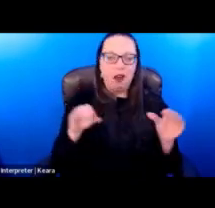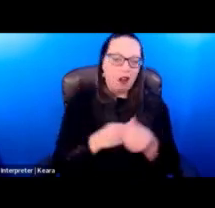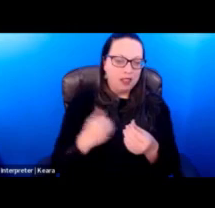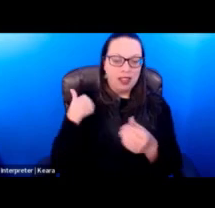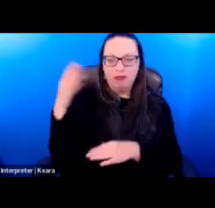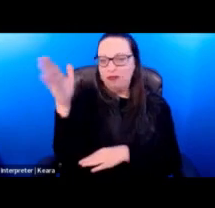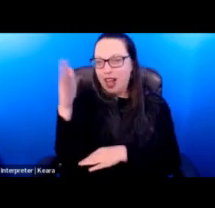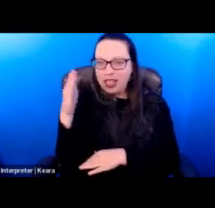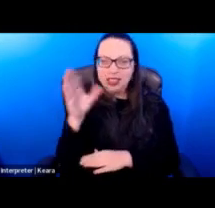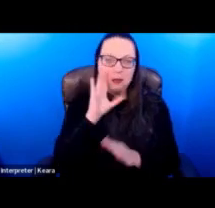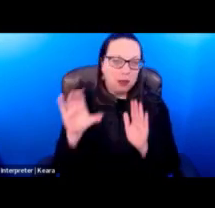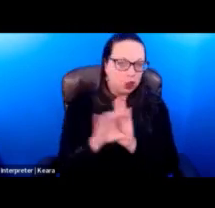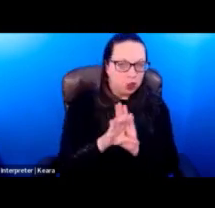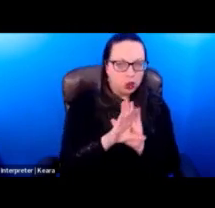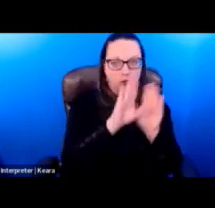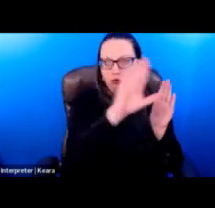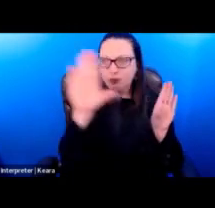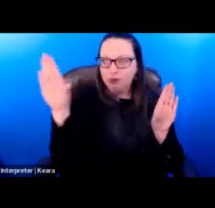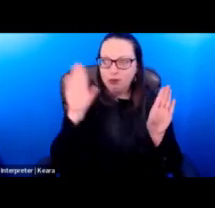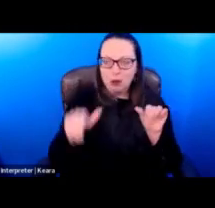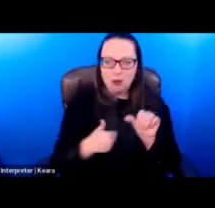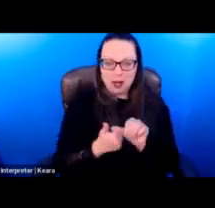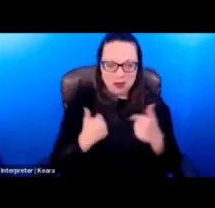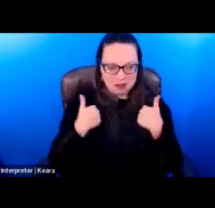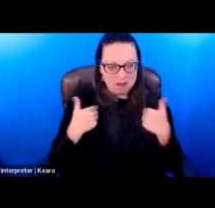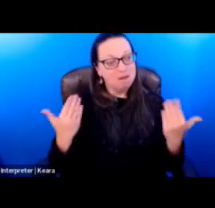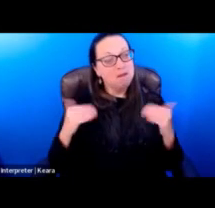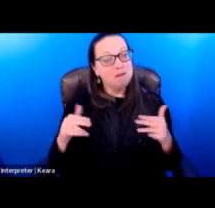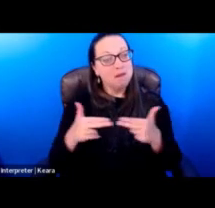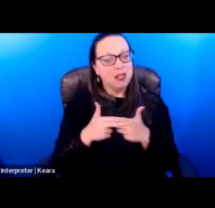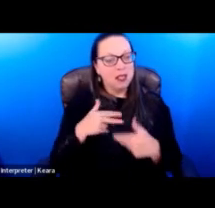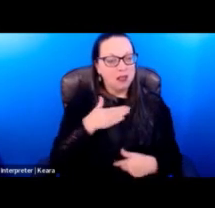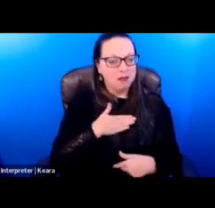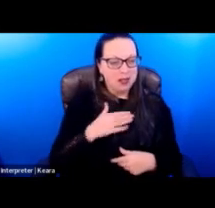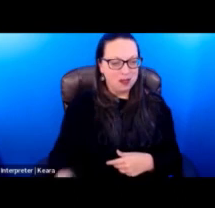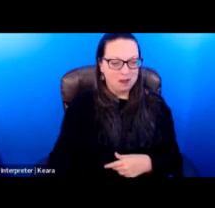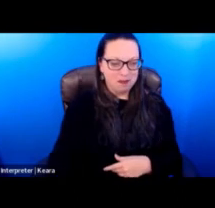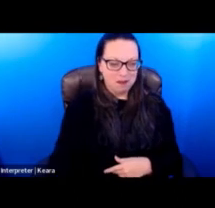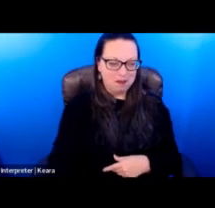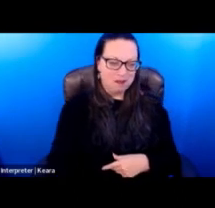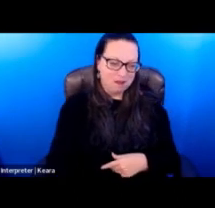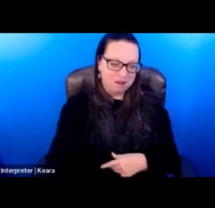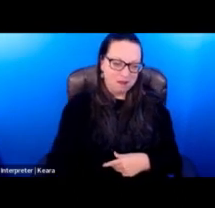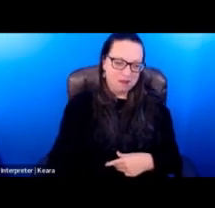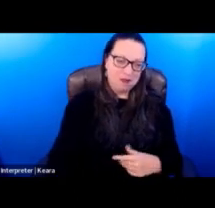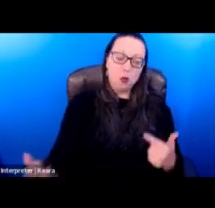behind me. Could we go to the next slide? Thank you. I was asked to talk a little bit about